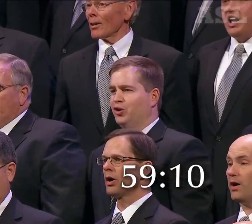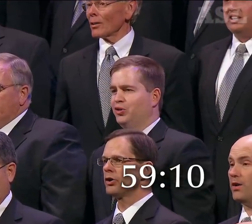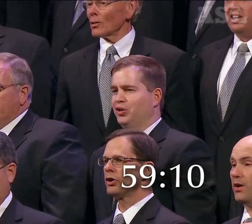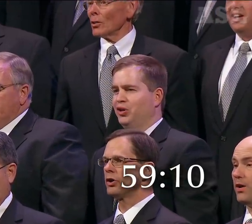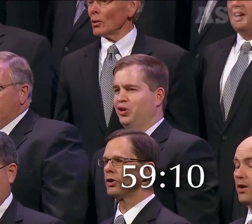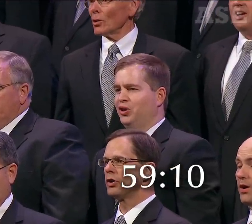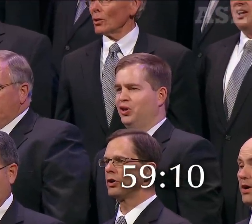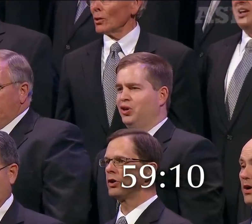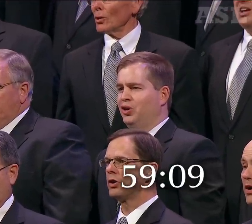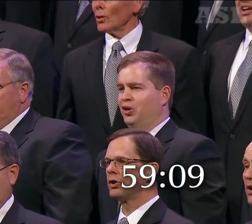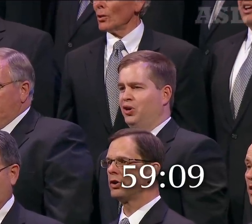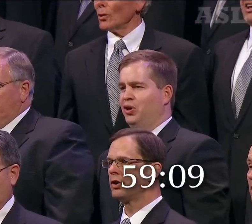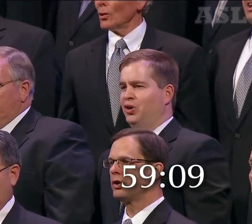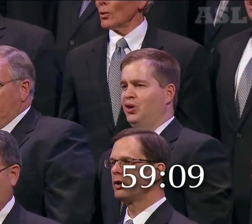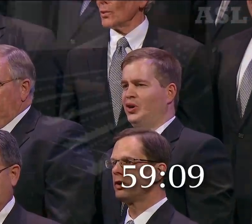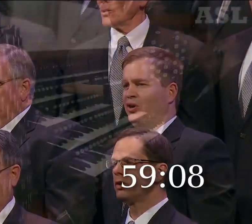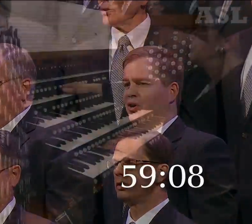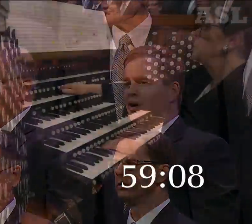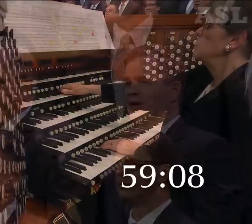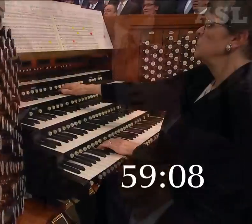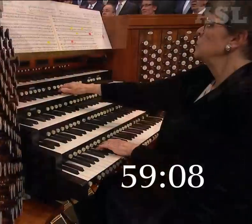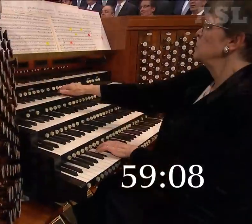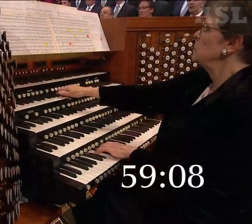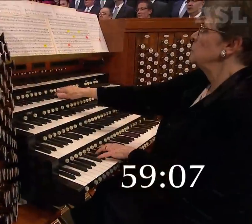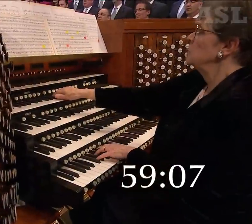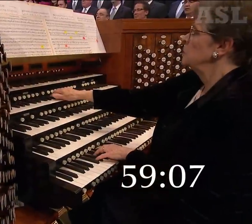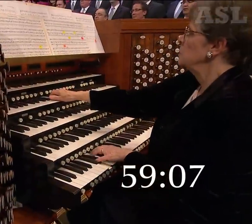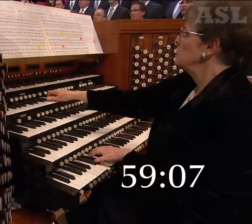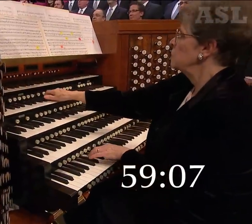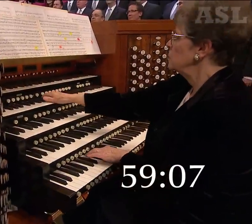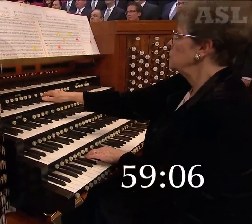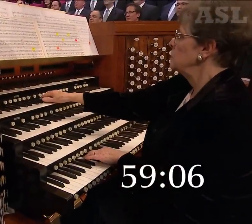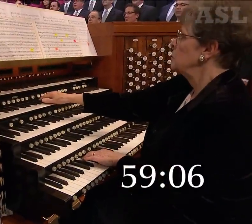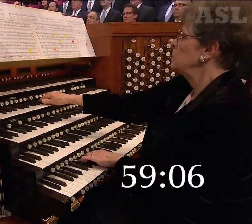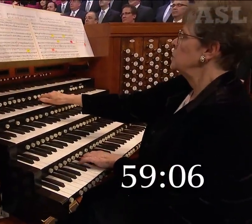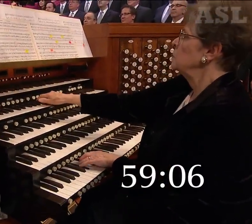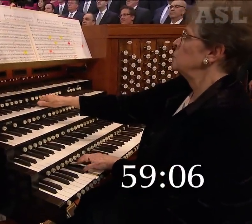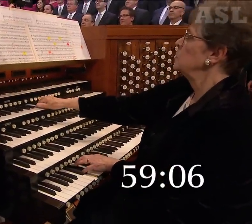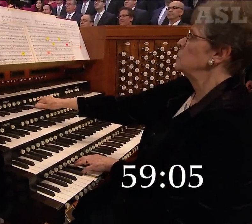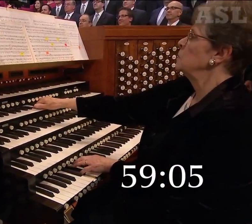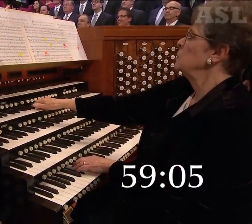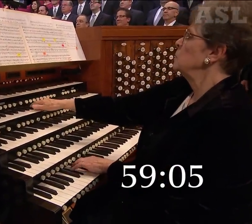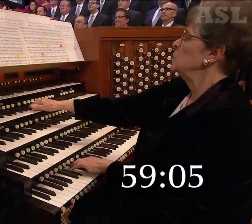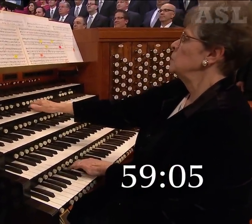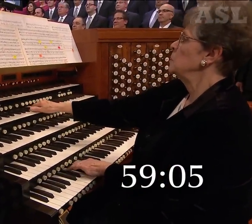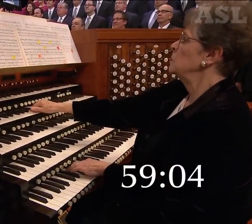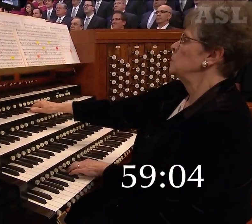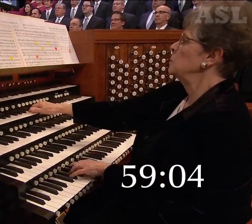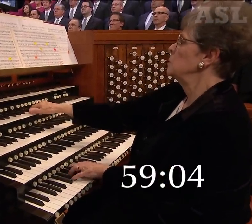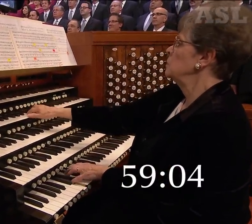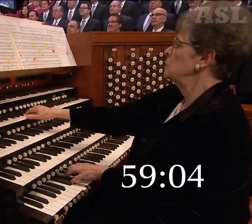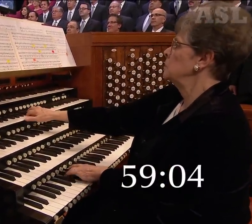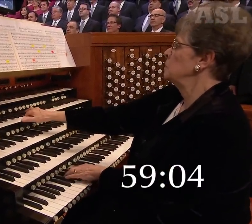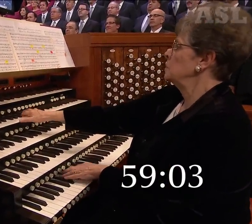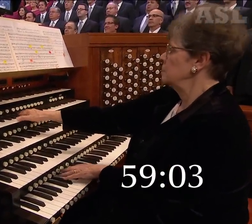THIS IS THE ENGLISH CLOSED CAPTION CHANNEL OF THE CHURCH OF JESUS CHRIST OF LATTER-DAY SAINTS.